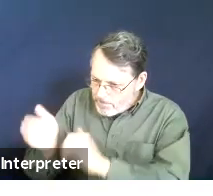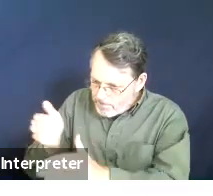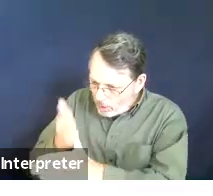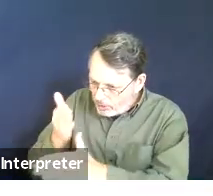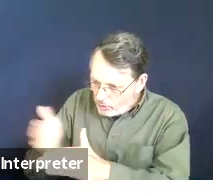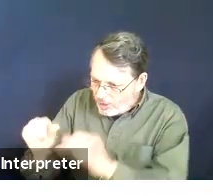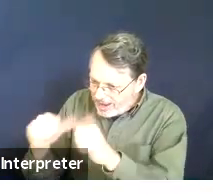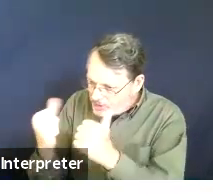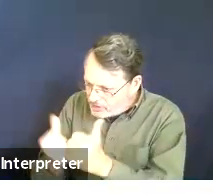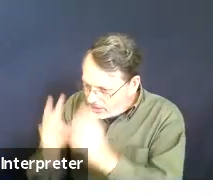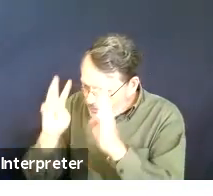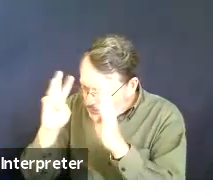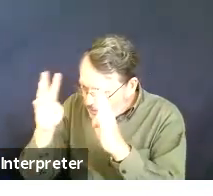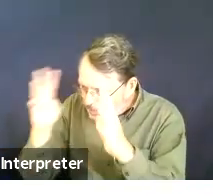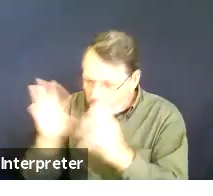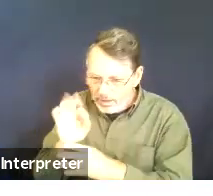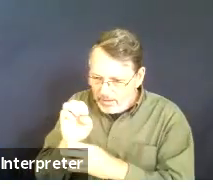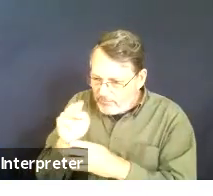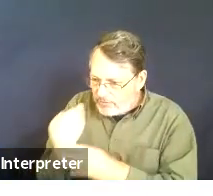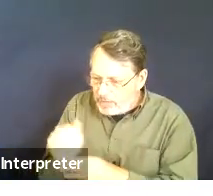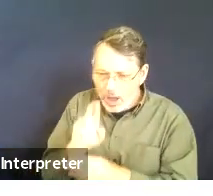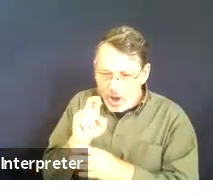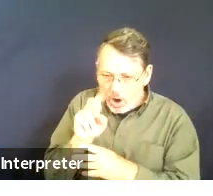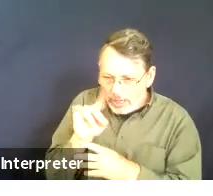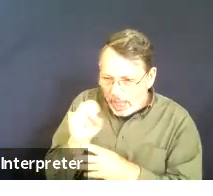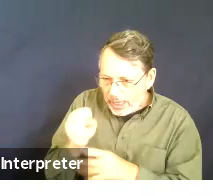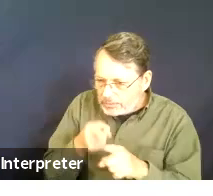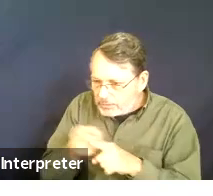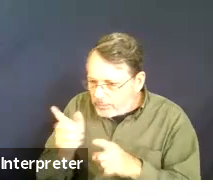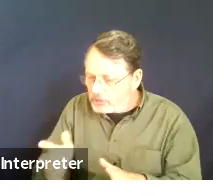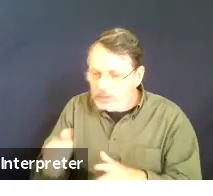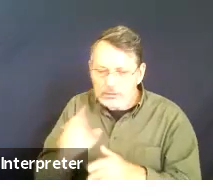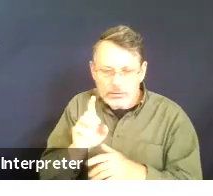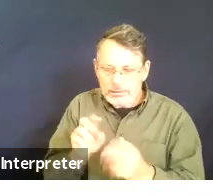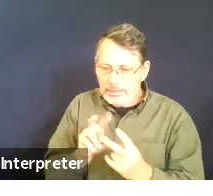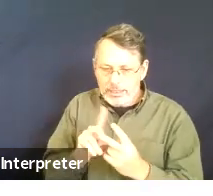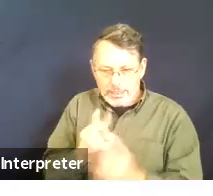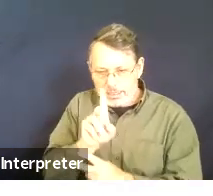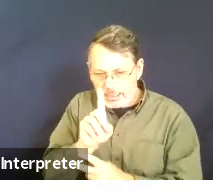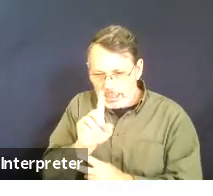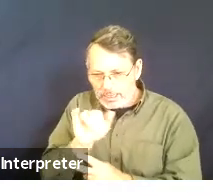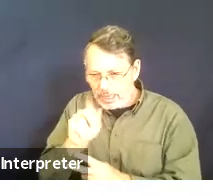the Regional Disability Integration Specialist, the dyads, the Disability Integration Adviser,